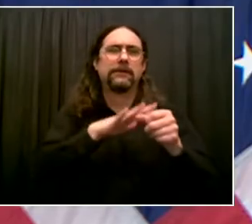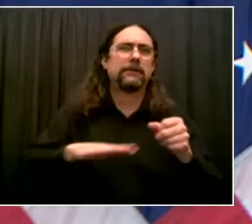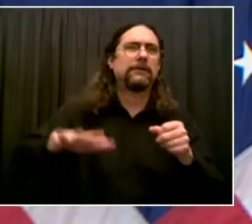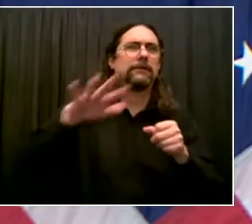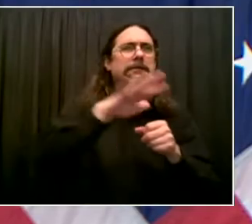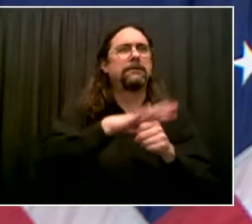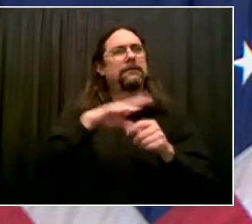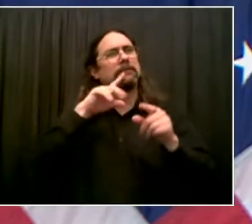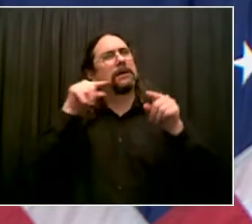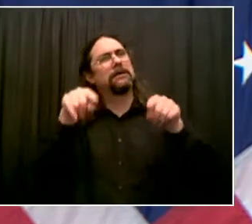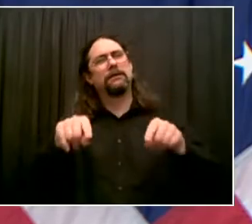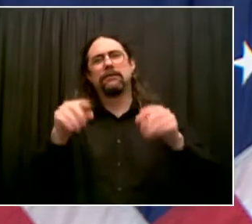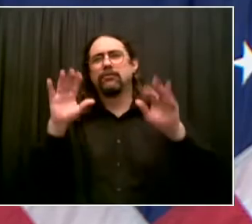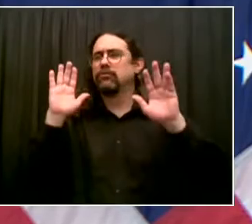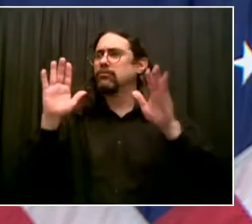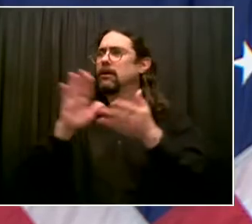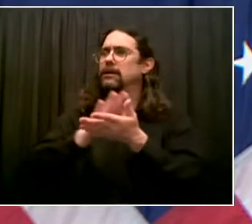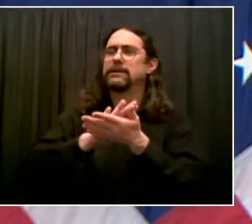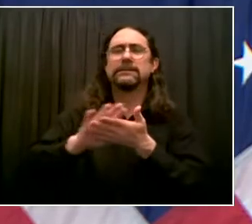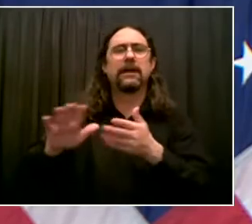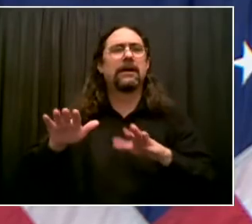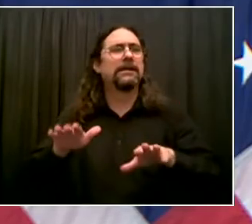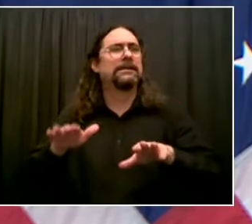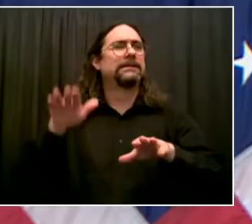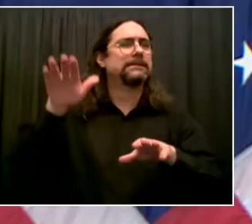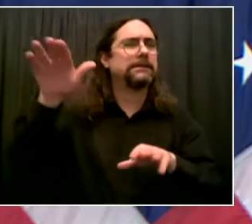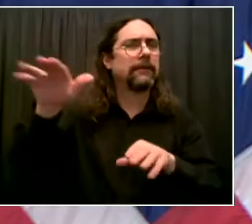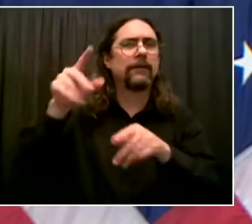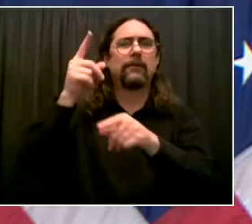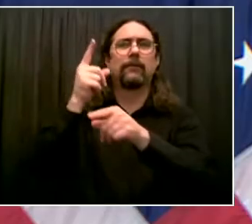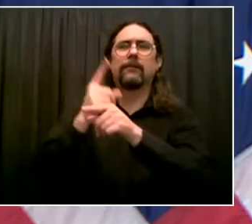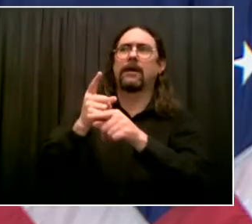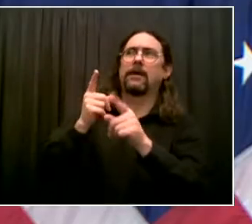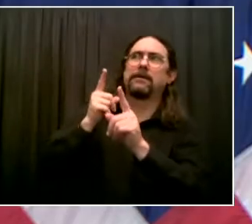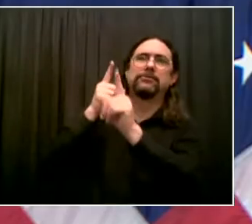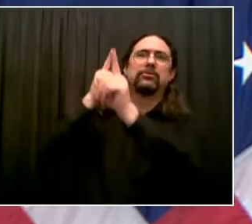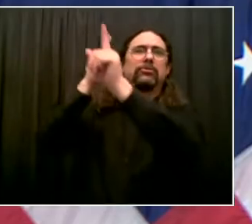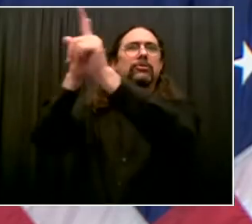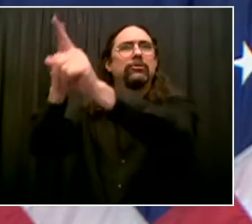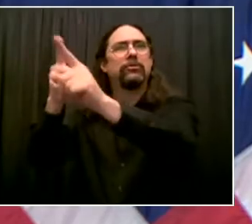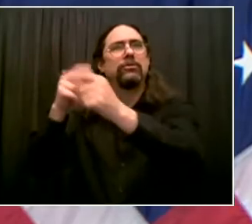DIRECTION. THANK YOU FOR YOUR SUPPORT WITH THAT. THANK YOU.